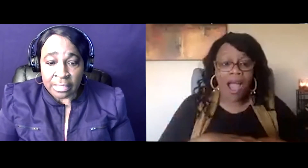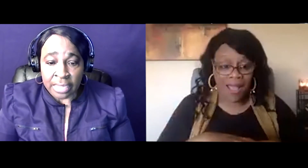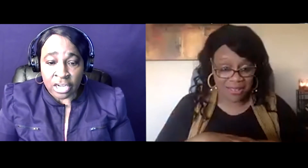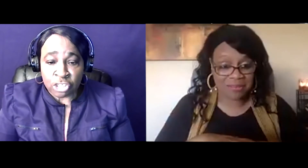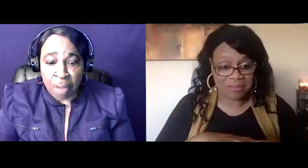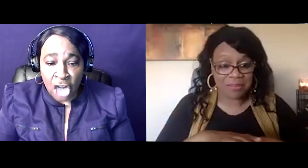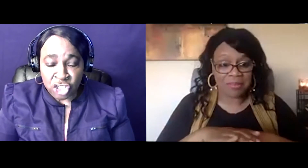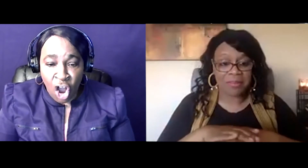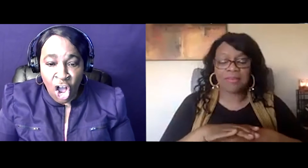let us march on